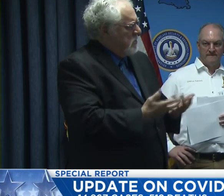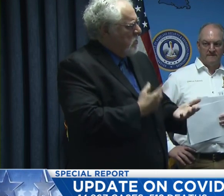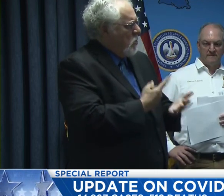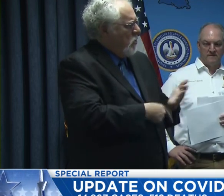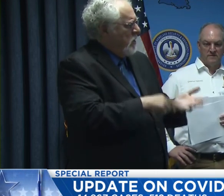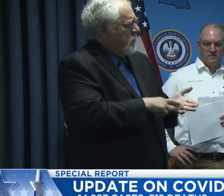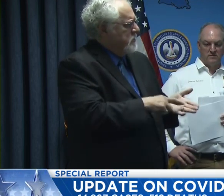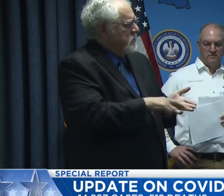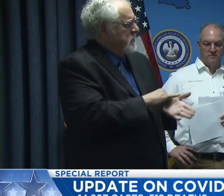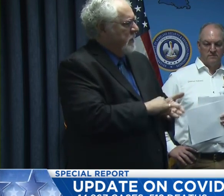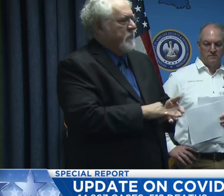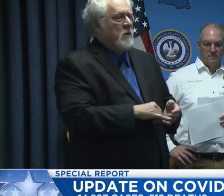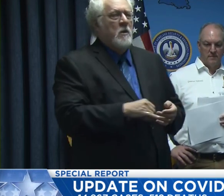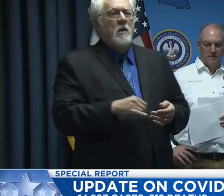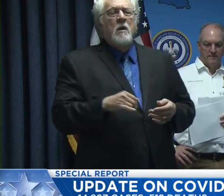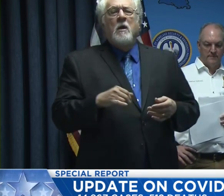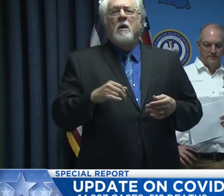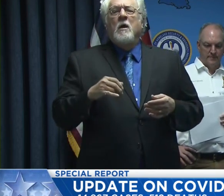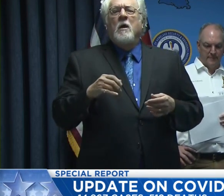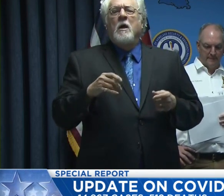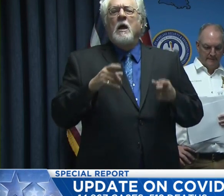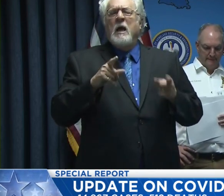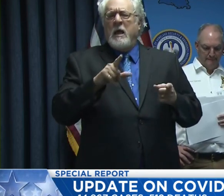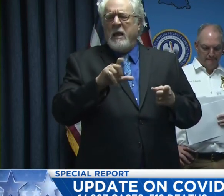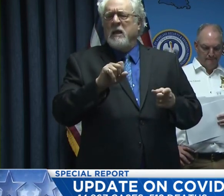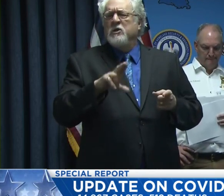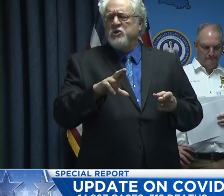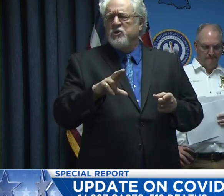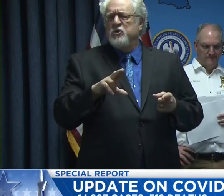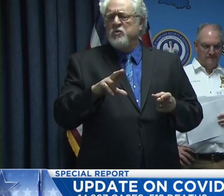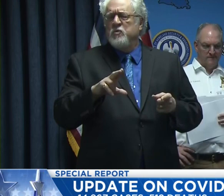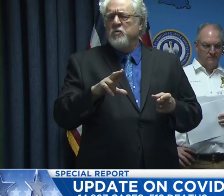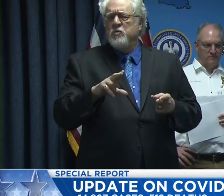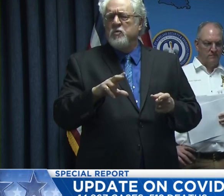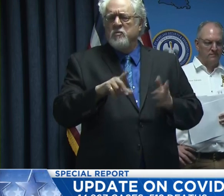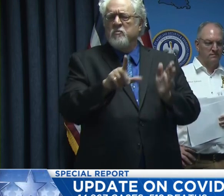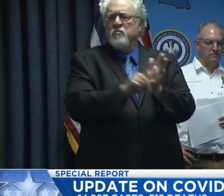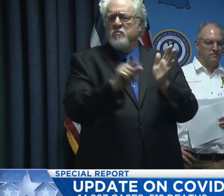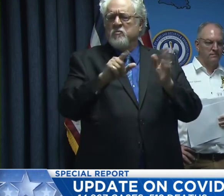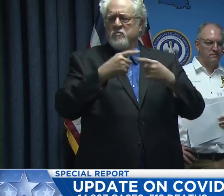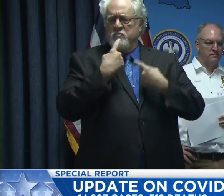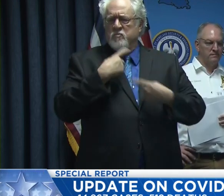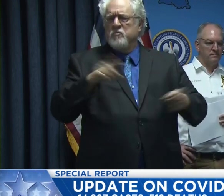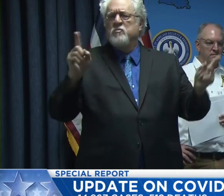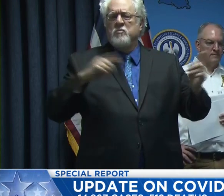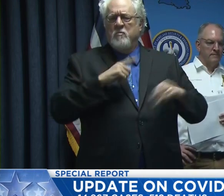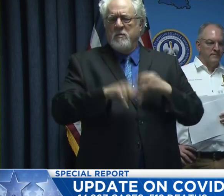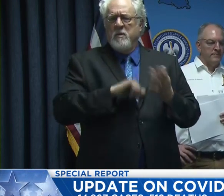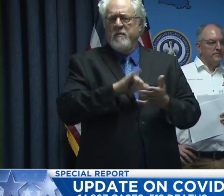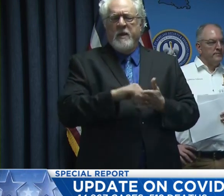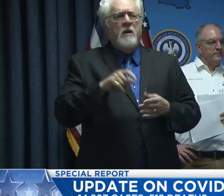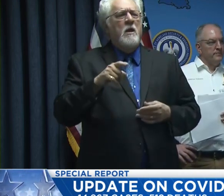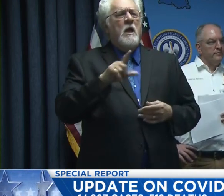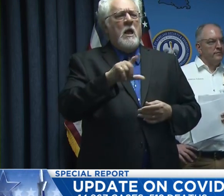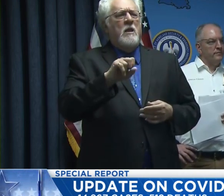SAID SOME OF THIS IS FOLLOWING RESEARCH AT THE LSU MEDICAL CENTERS: CAN YOU TALK THROUGH WHAT THAT IS?